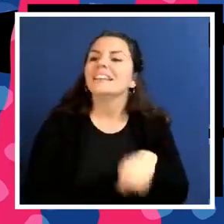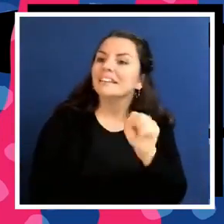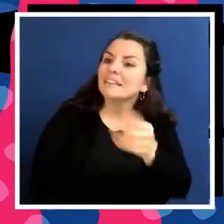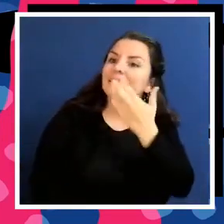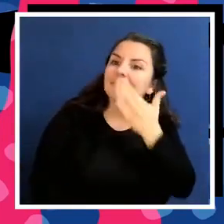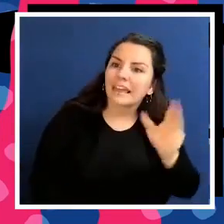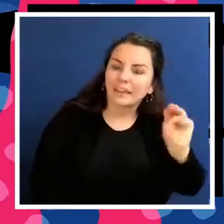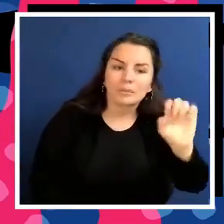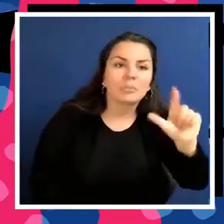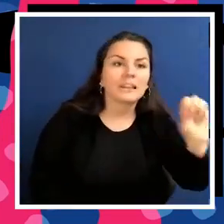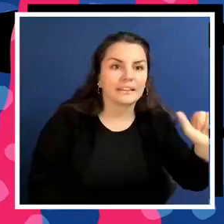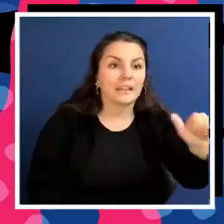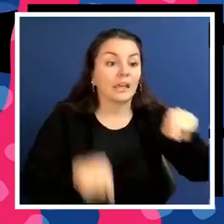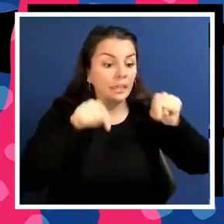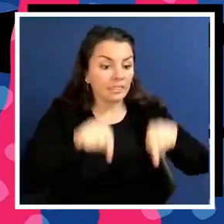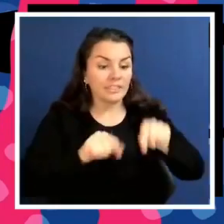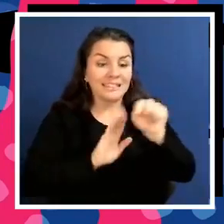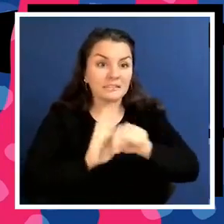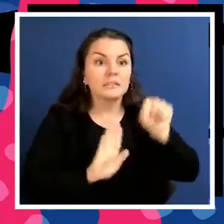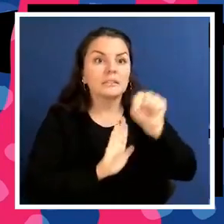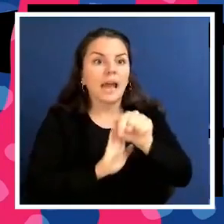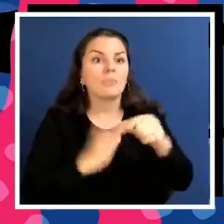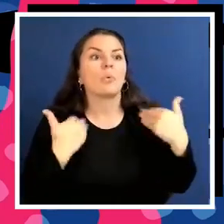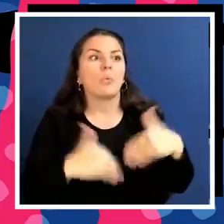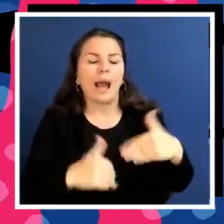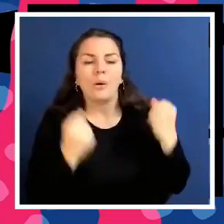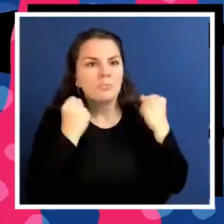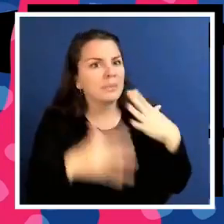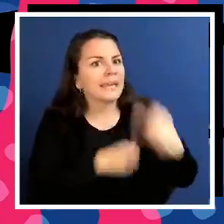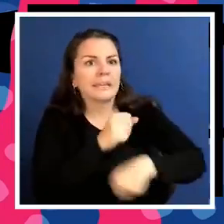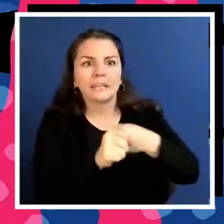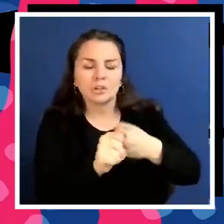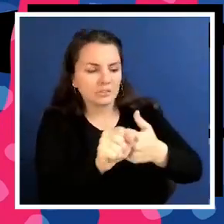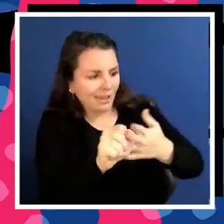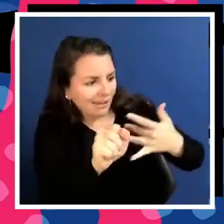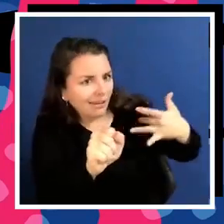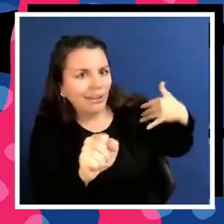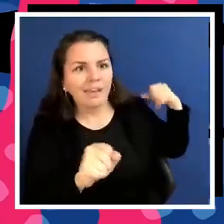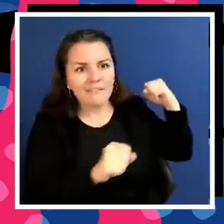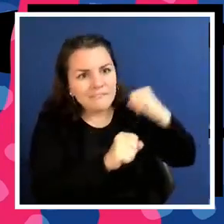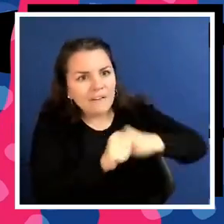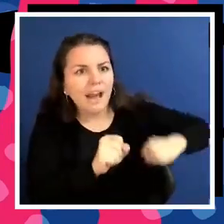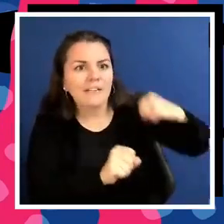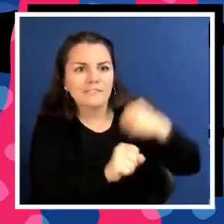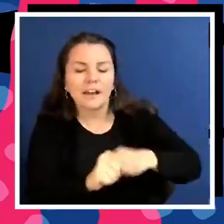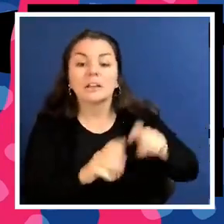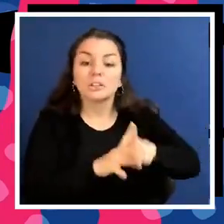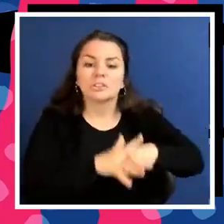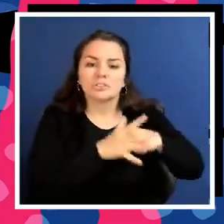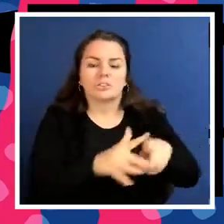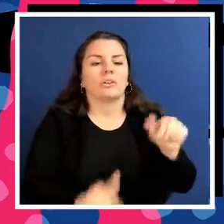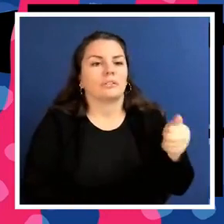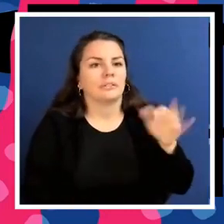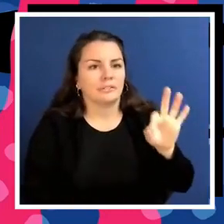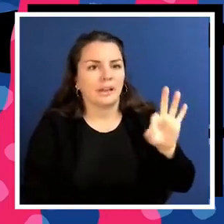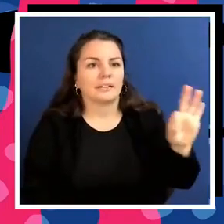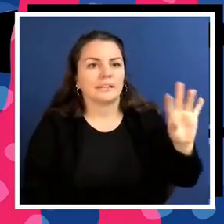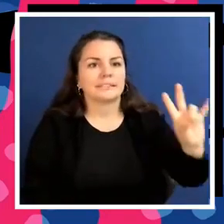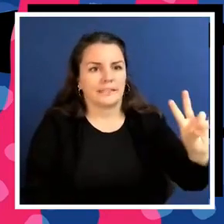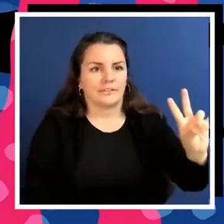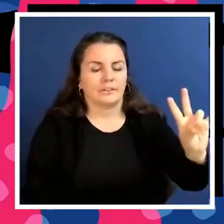DONE THE WORK TO MAKE THIS